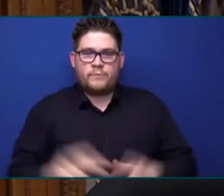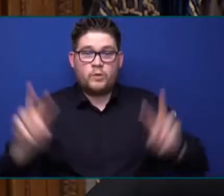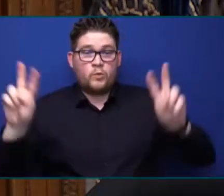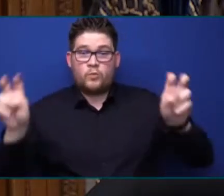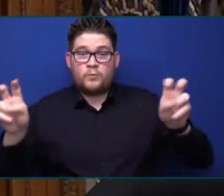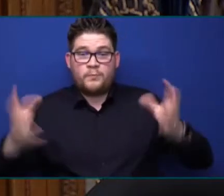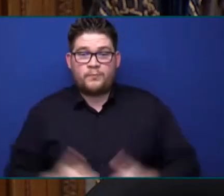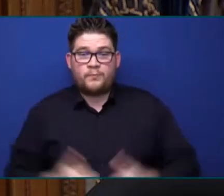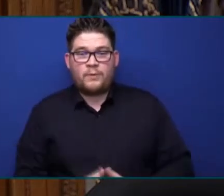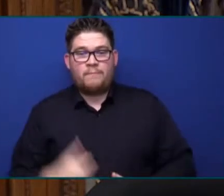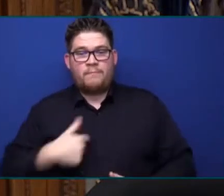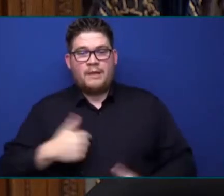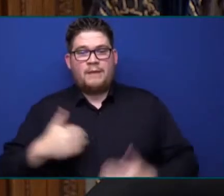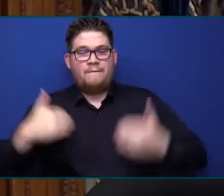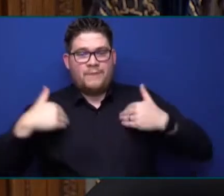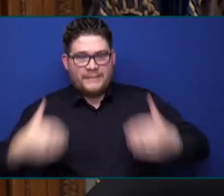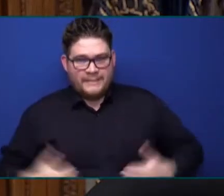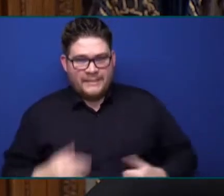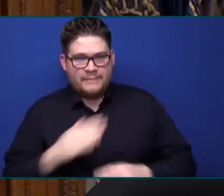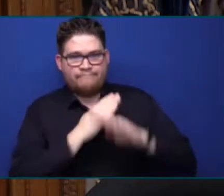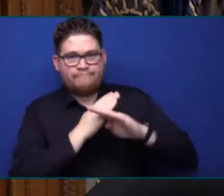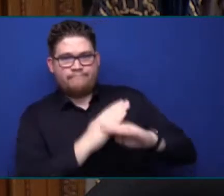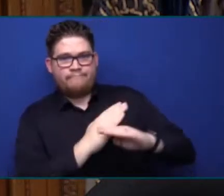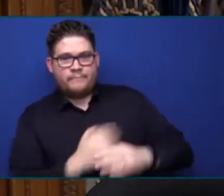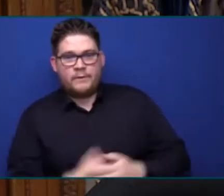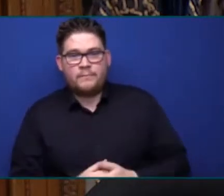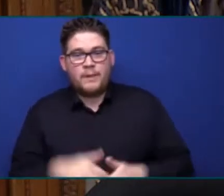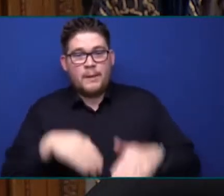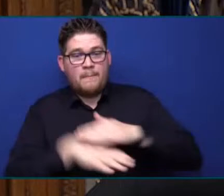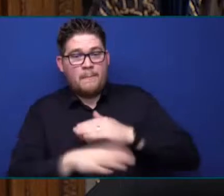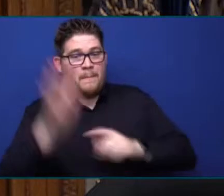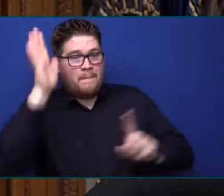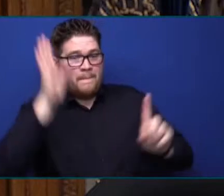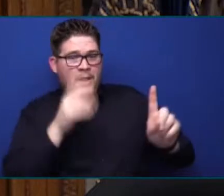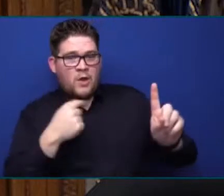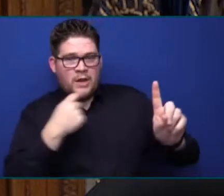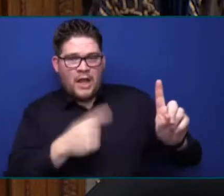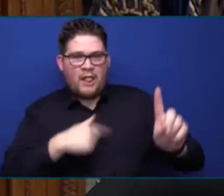gain meaningful employment. However, I have two undergraduate degrees from the University